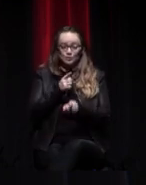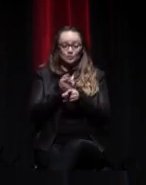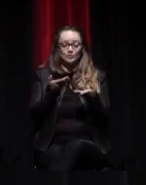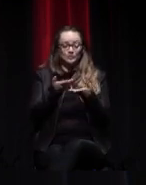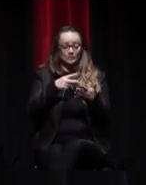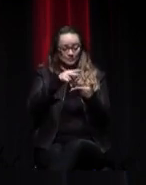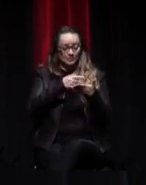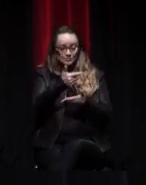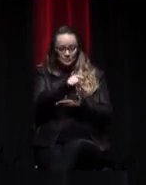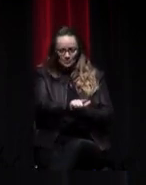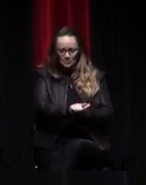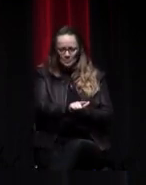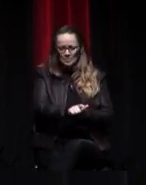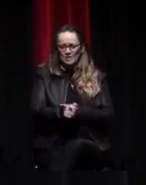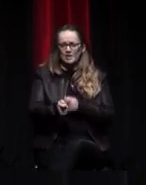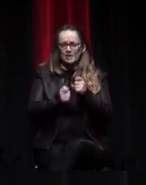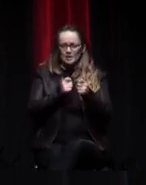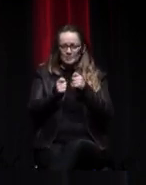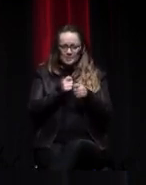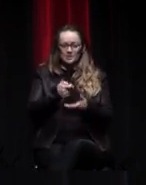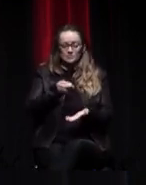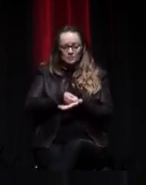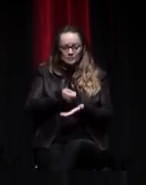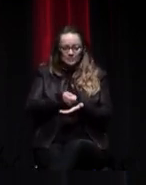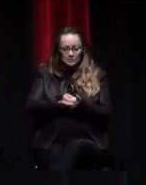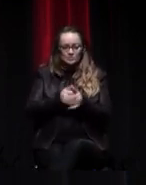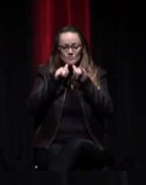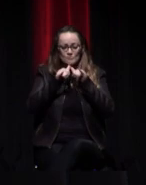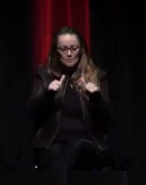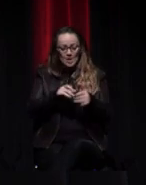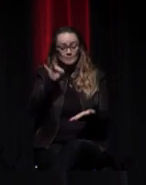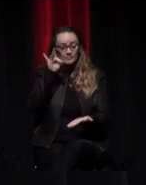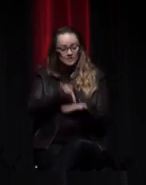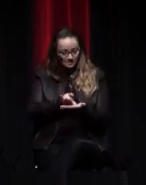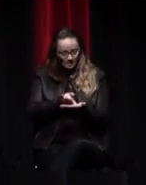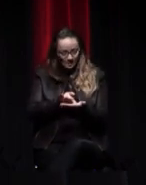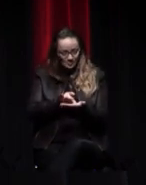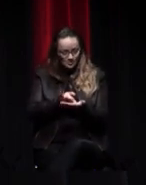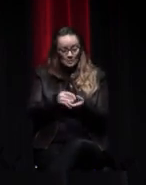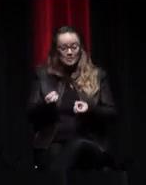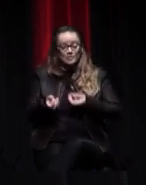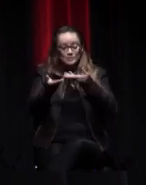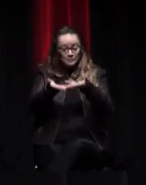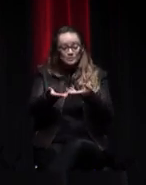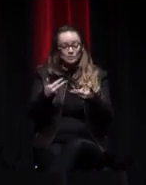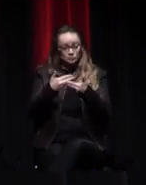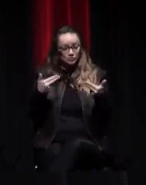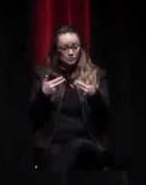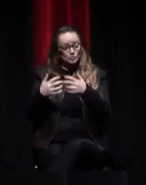"The press has the obligation to form, accurately and responsibly, to offer instruments instruments of reflection